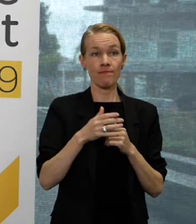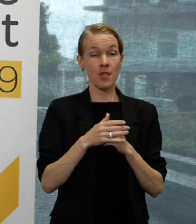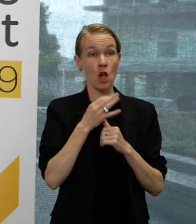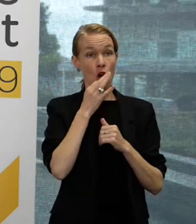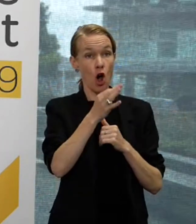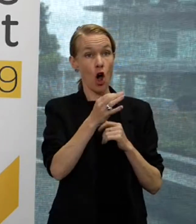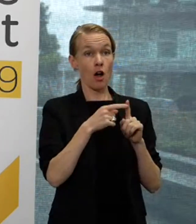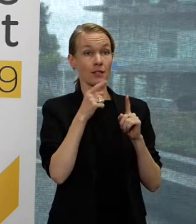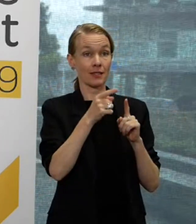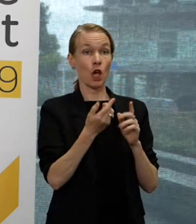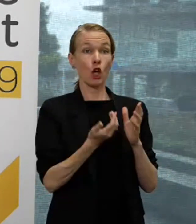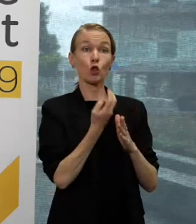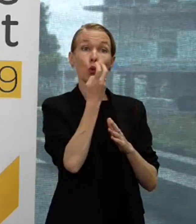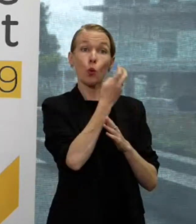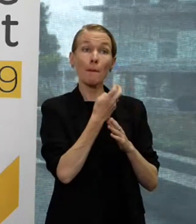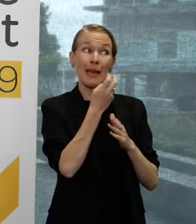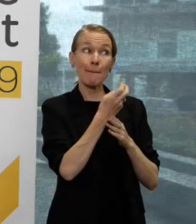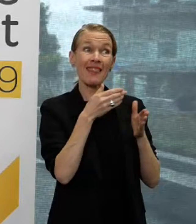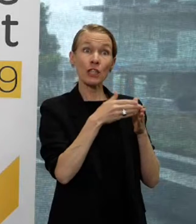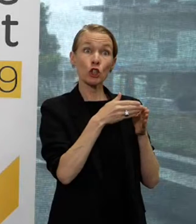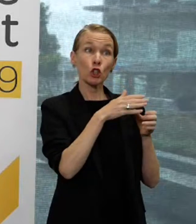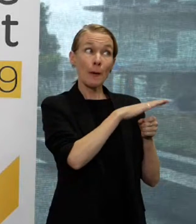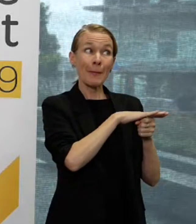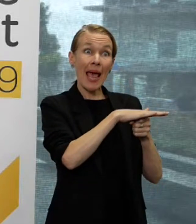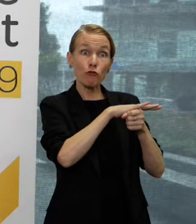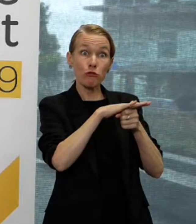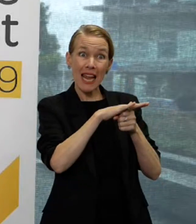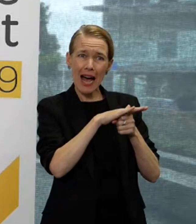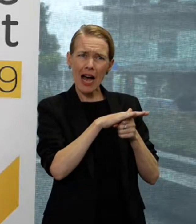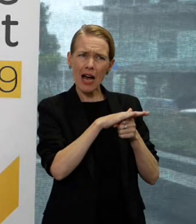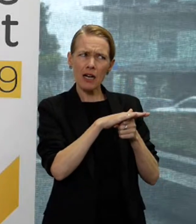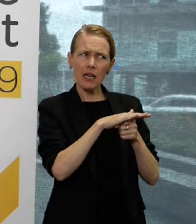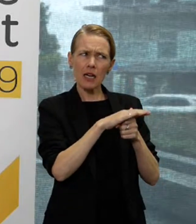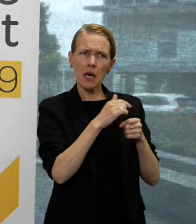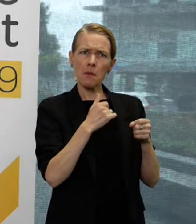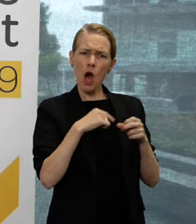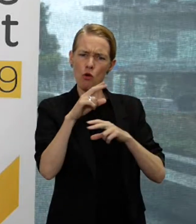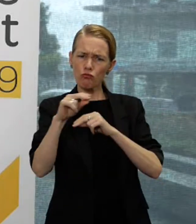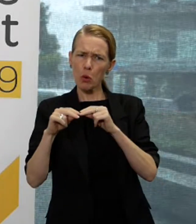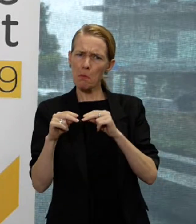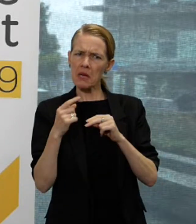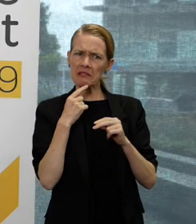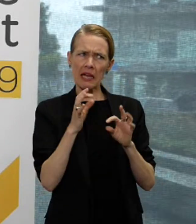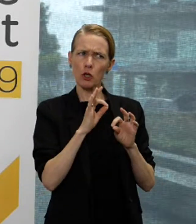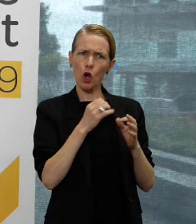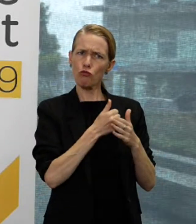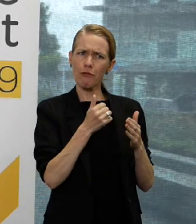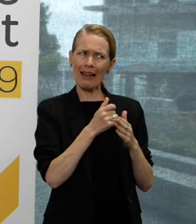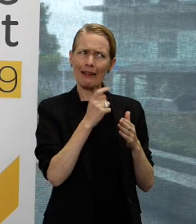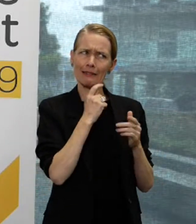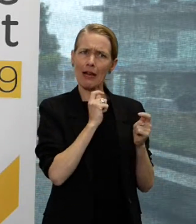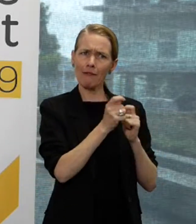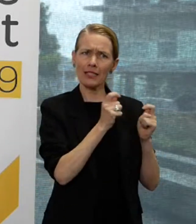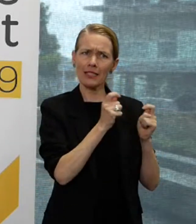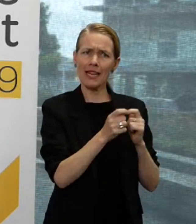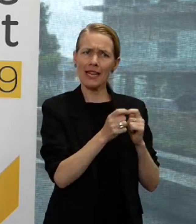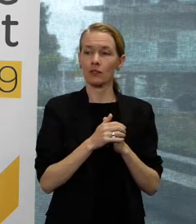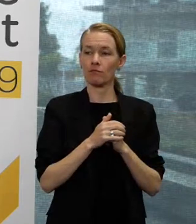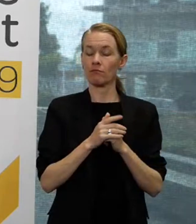There's now regular tests. There's regular testing at all ports around the country. The two that where there is the most intensive regular testing